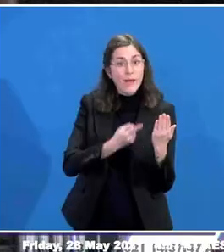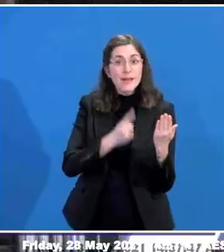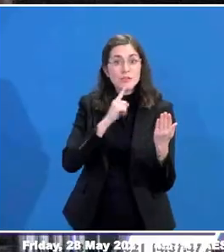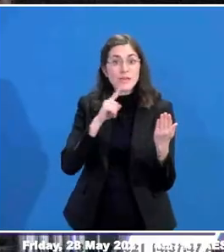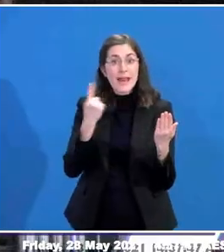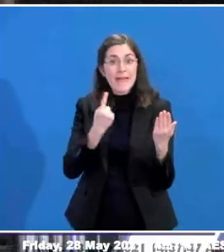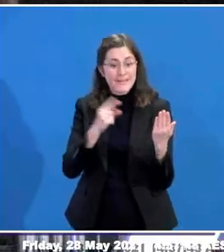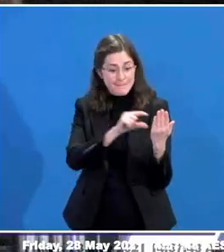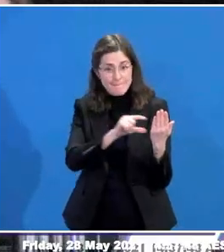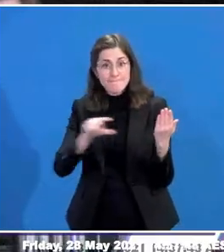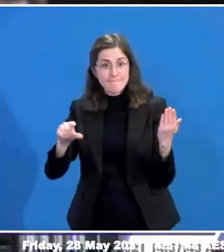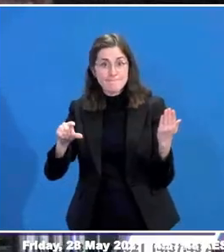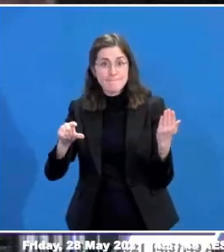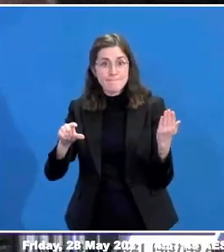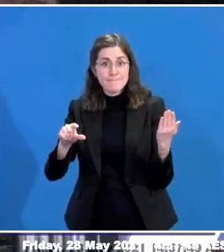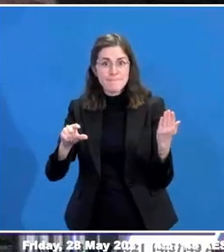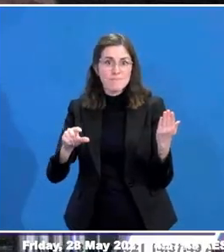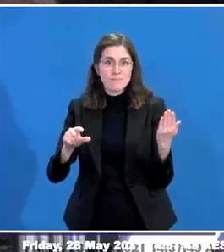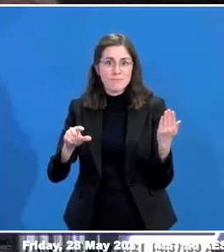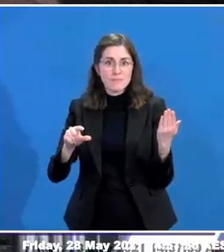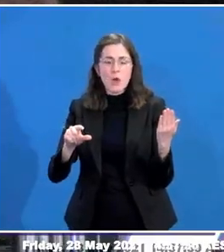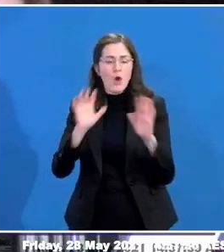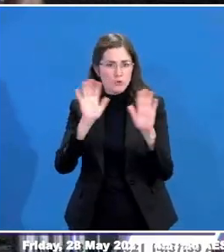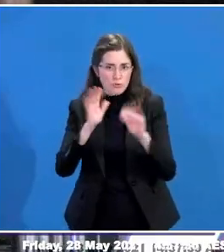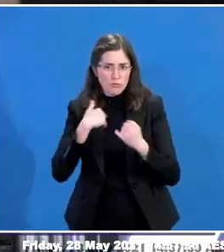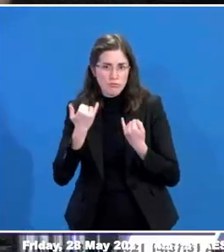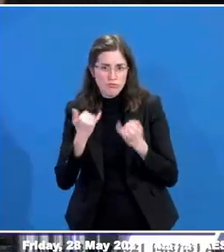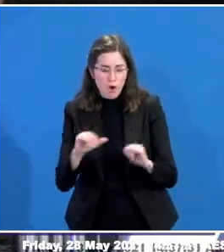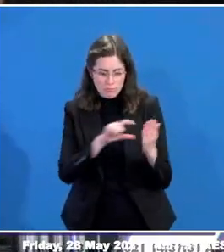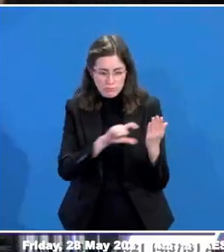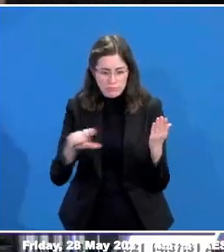to a reportable incident I'm sorry, that is the wrong paragraph reference, but in